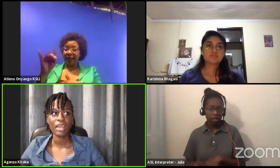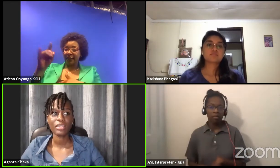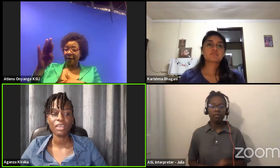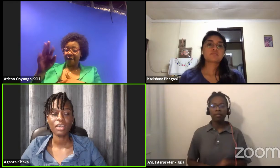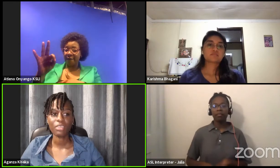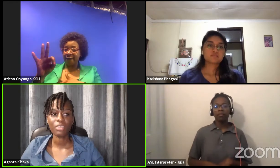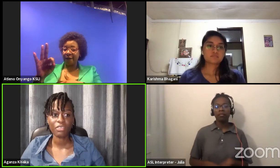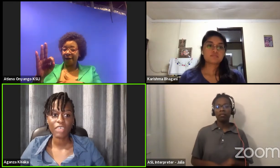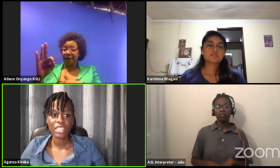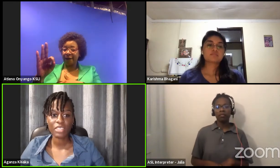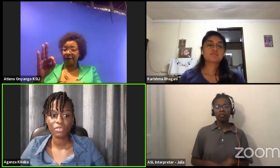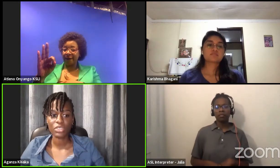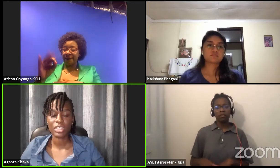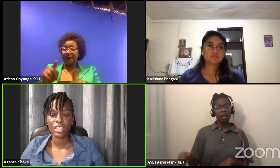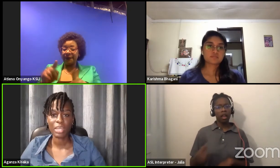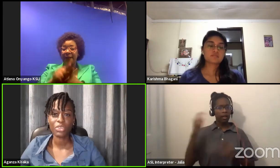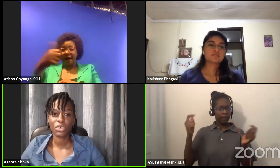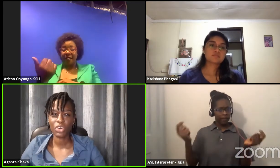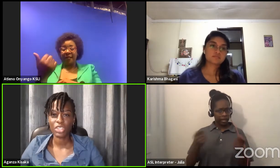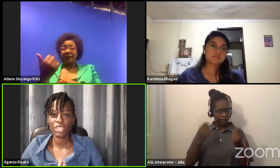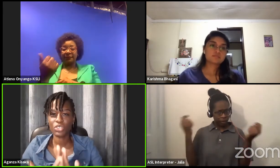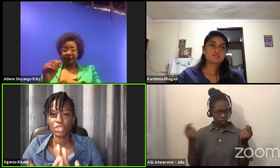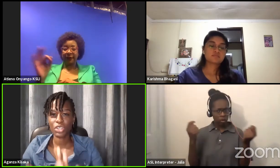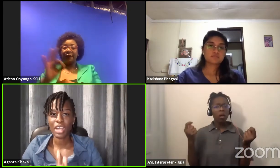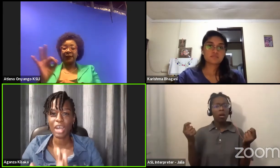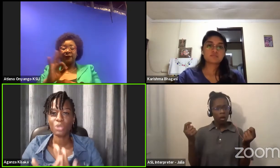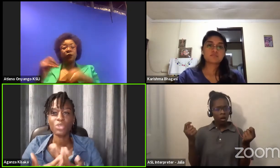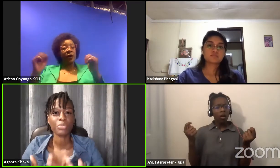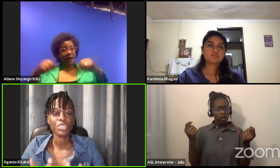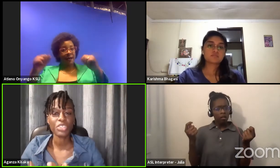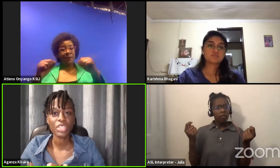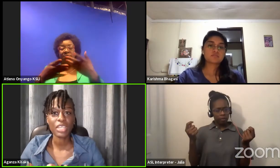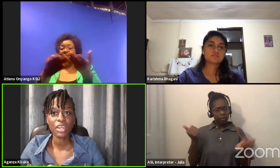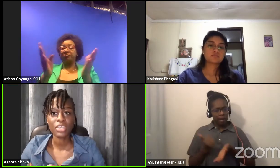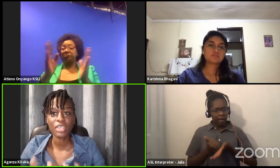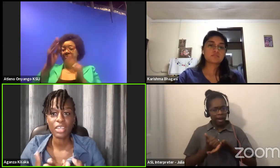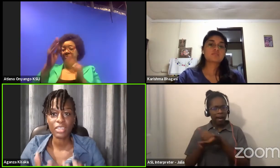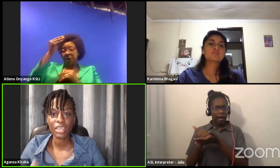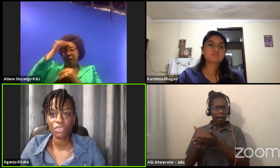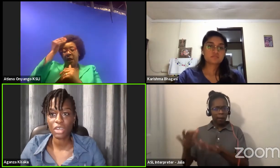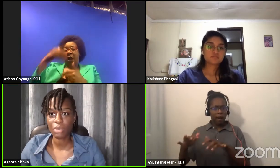and other festivals enable the audience to learn how to appreciate art and therefore come